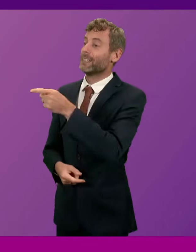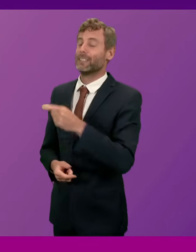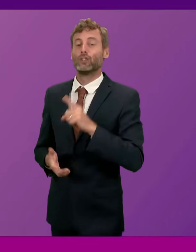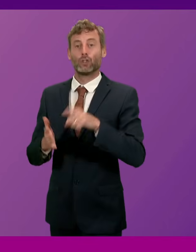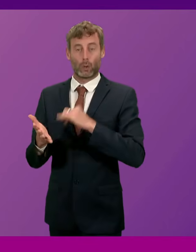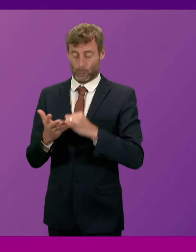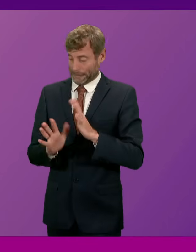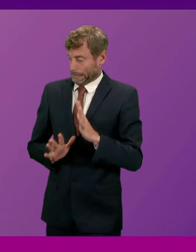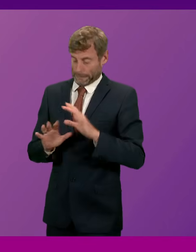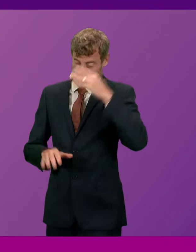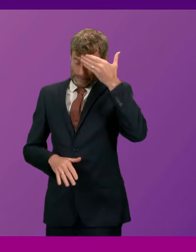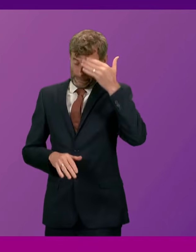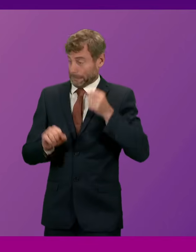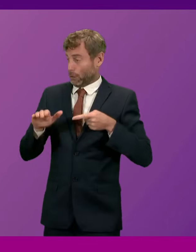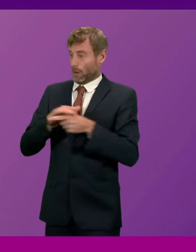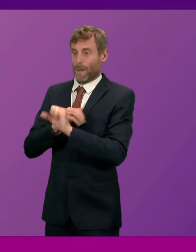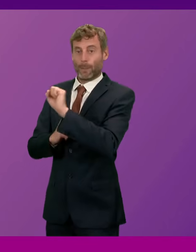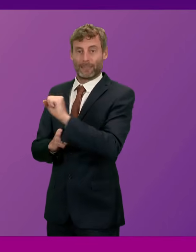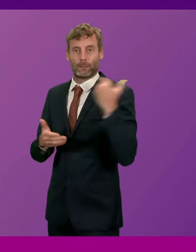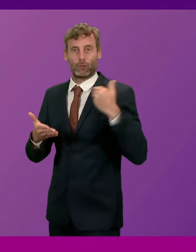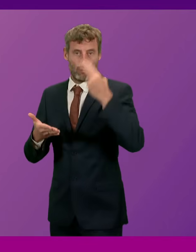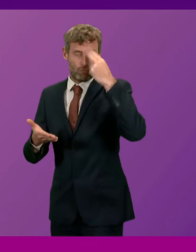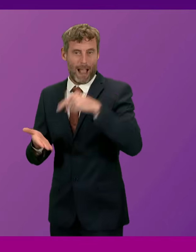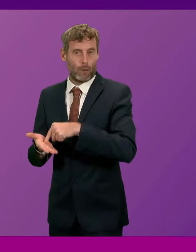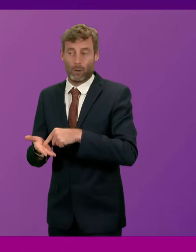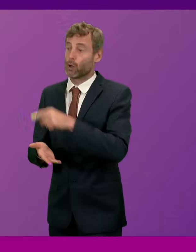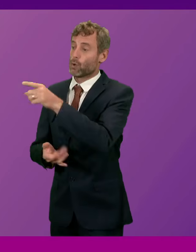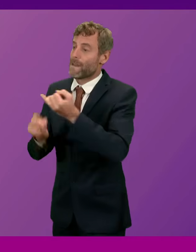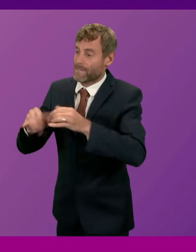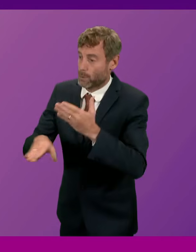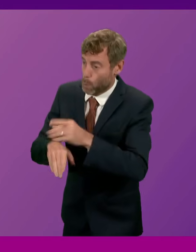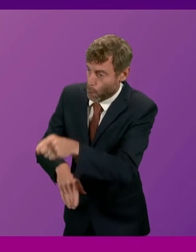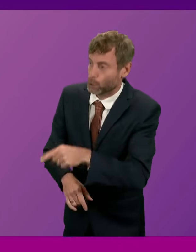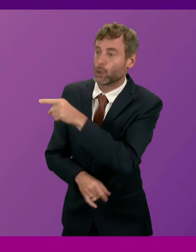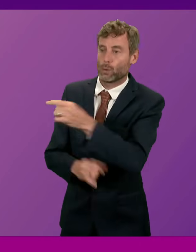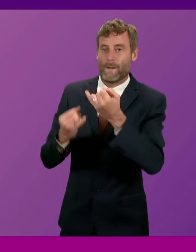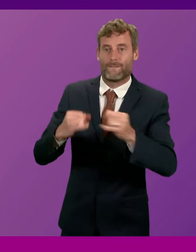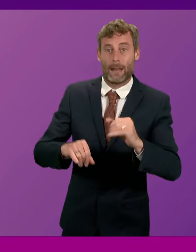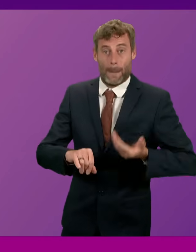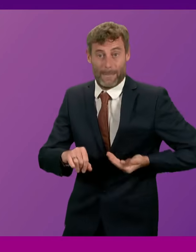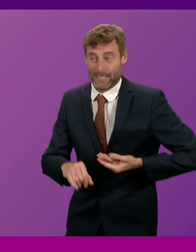John Swinney’s SNP Government has failed workers, failed businesses and failed the police. Why is